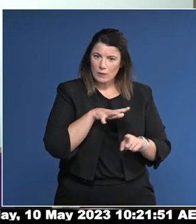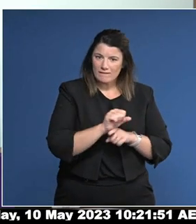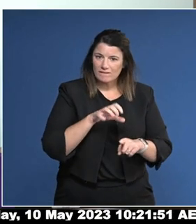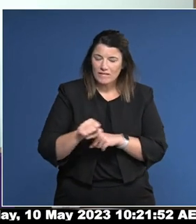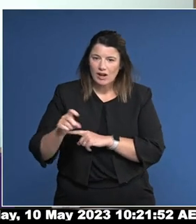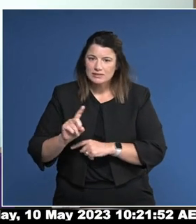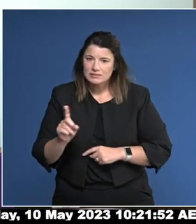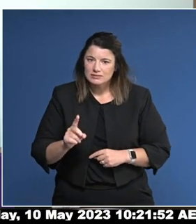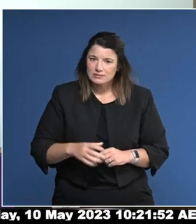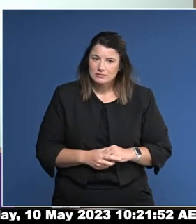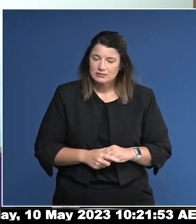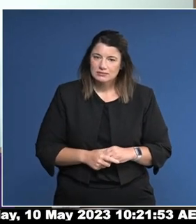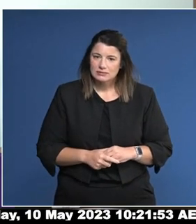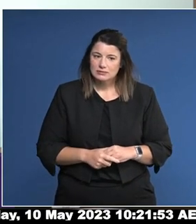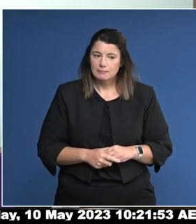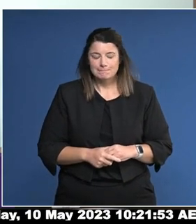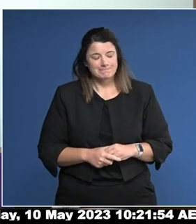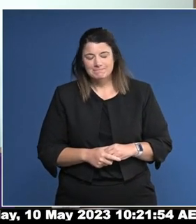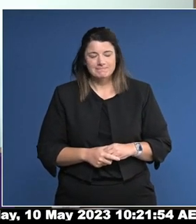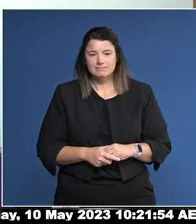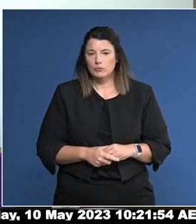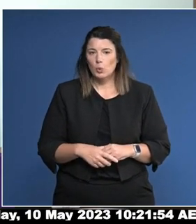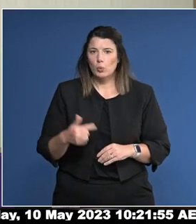COMMISSIONER McEWIN: -- at home. DR CRAWFORD: Yes, I wouldn't say we rely on them, but we